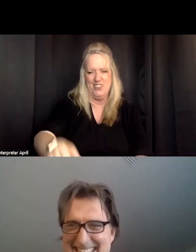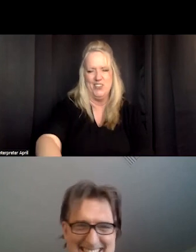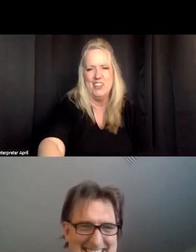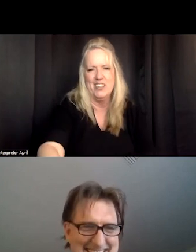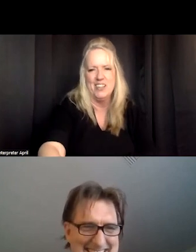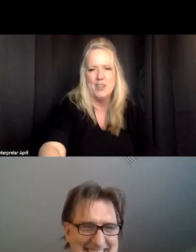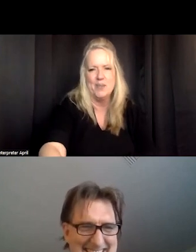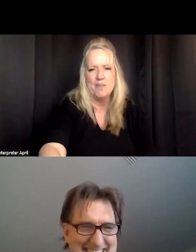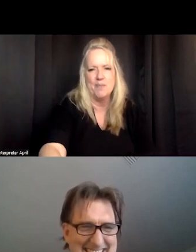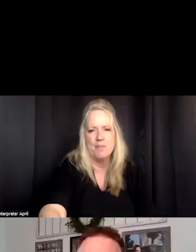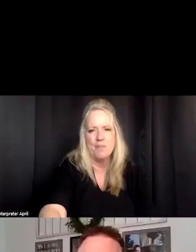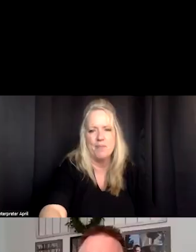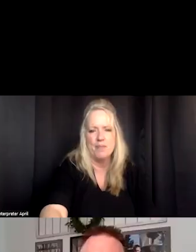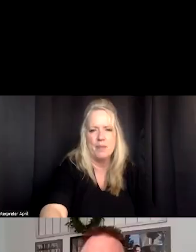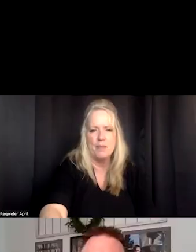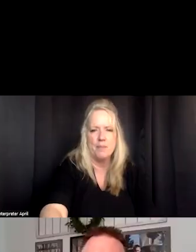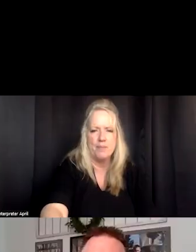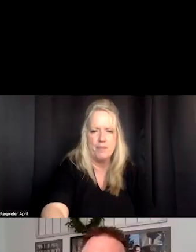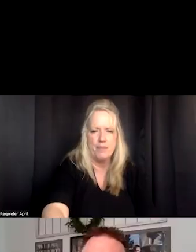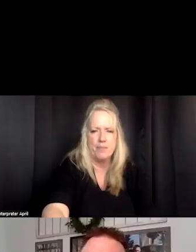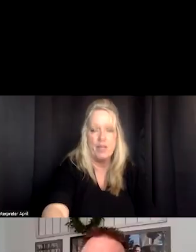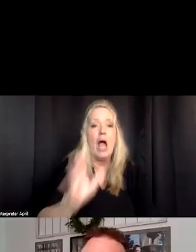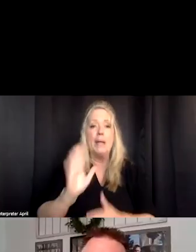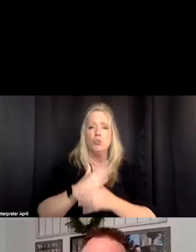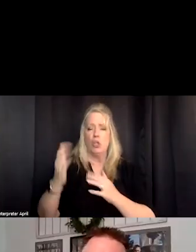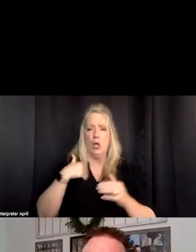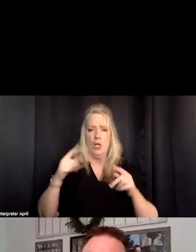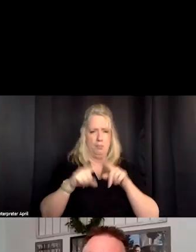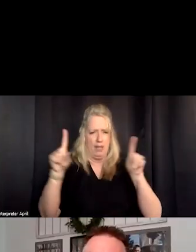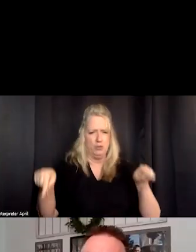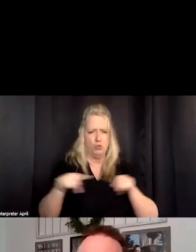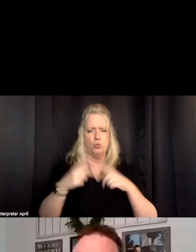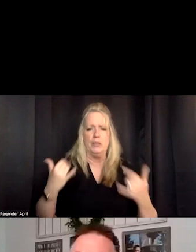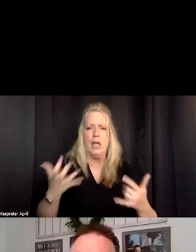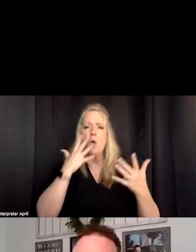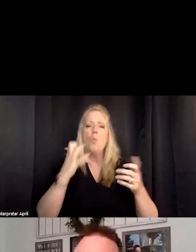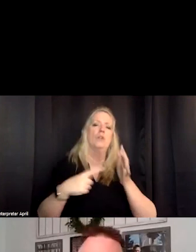SO, I AM SHARING MY SCREEN NOW. AND, WHAT I WOULD LIKE TO DO IS JUST SHOW HOW THE REIMAGINED